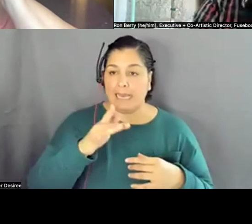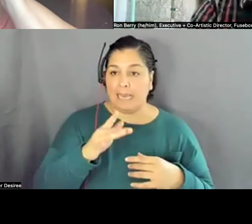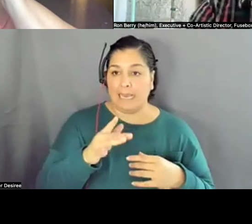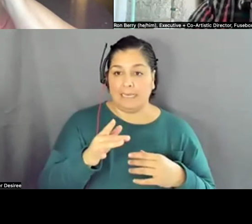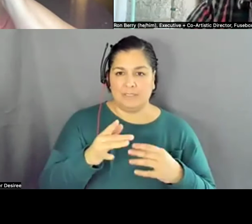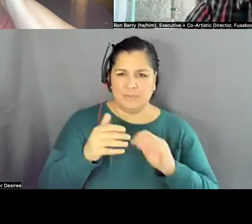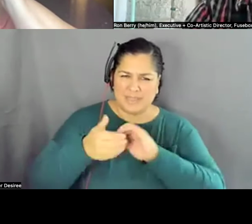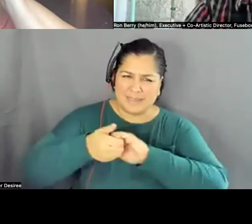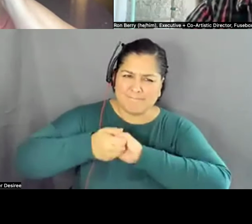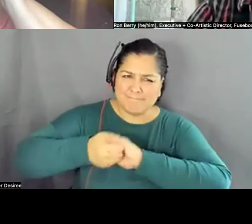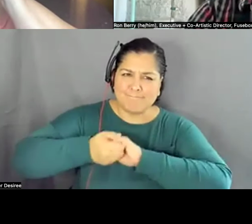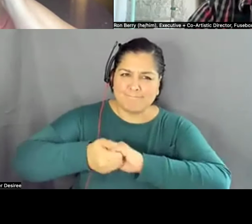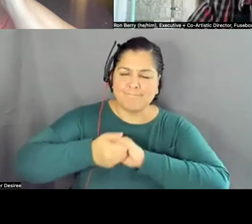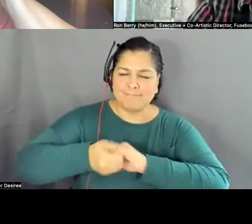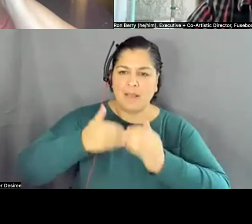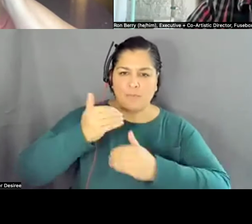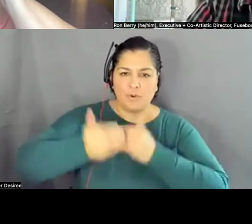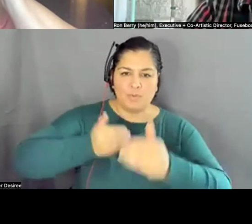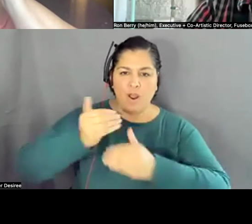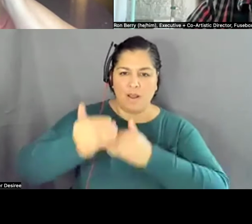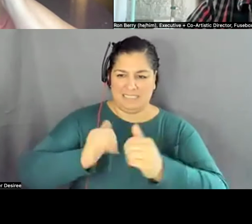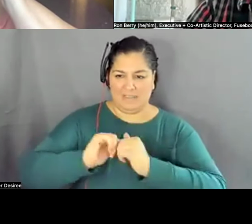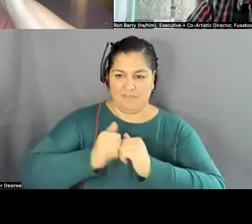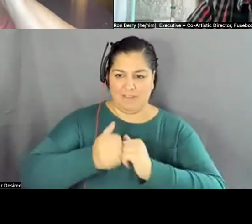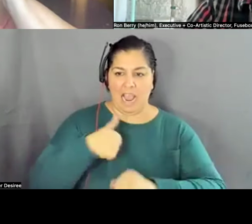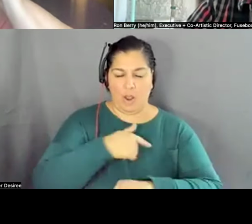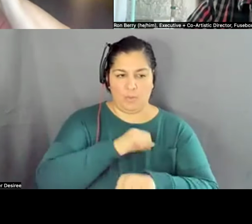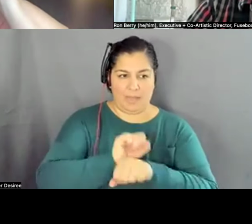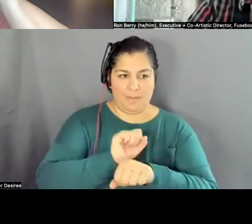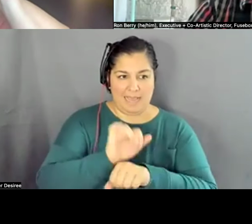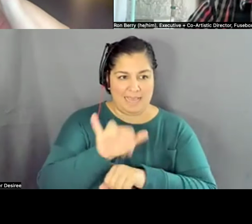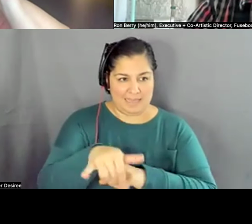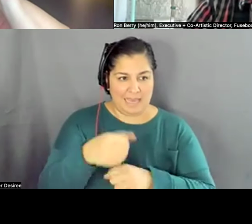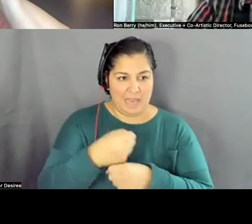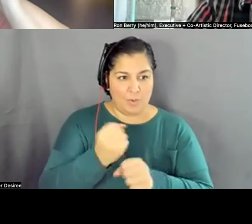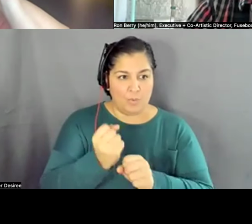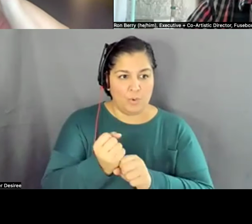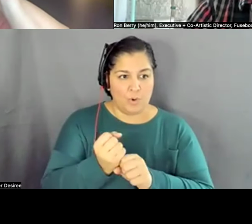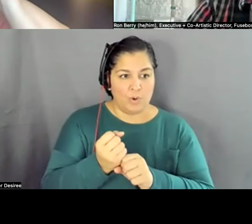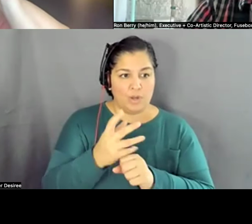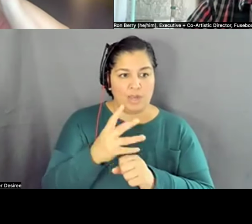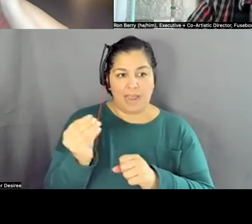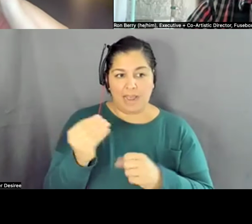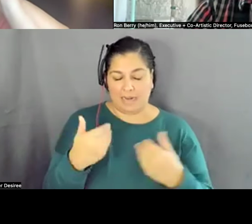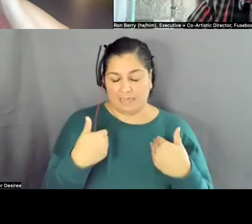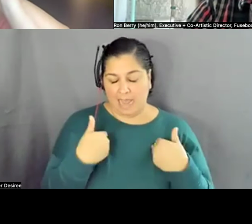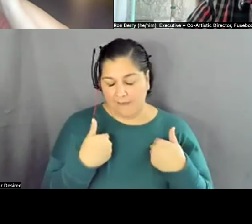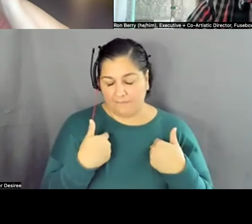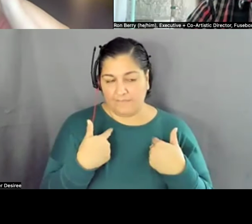of how the work gets made and, and having, you know, and, and being very transparent